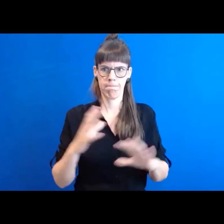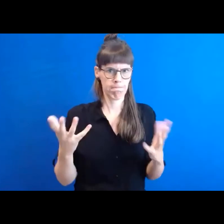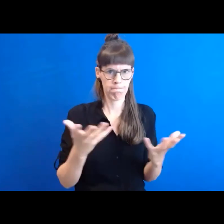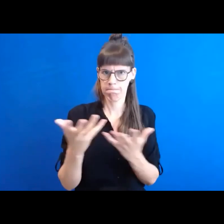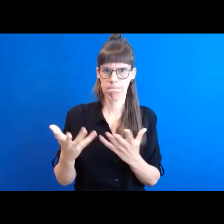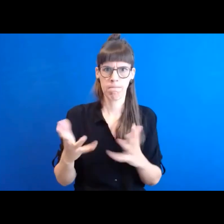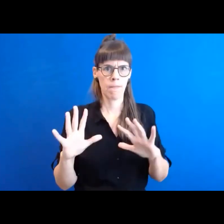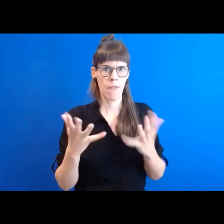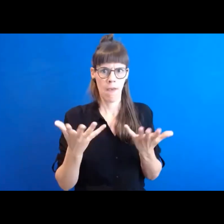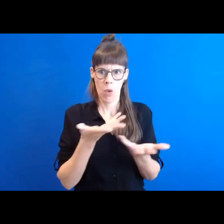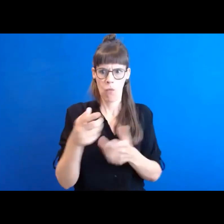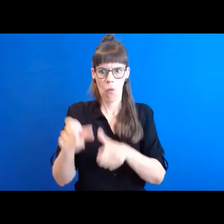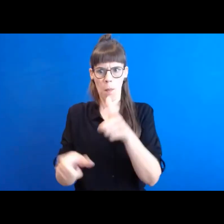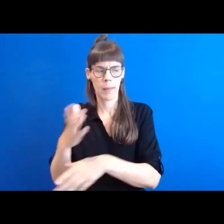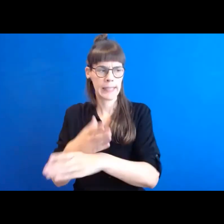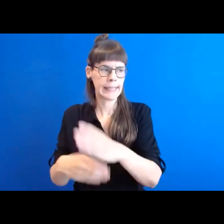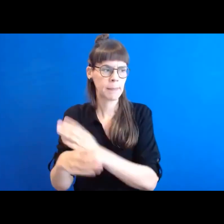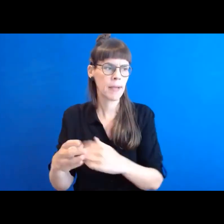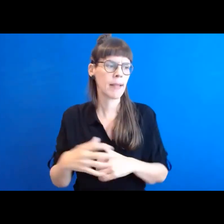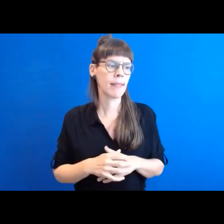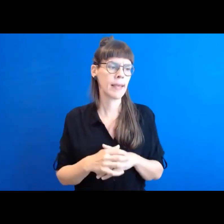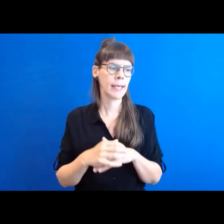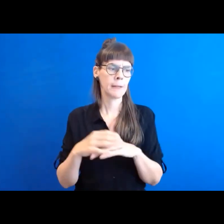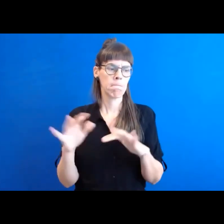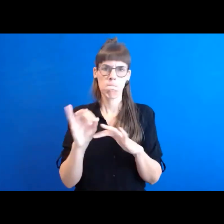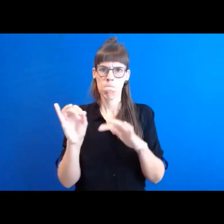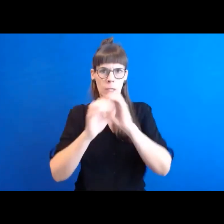panelist is what is the response to the vaccination